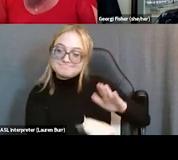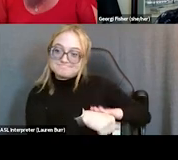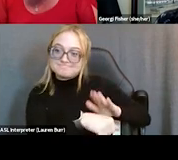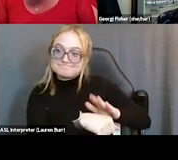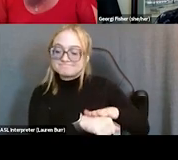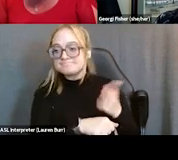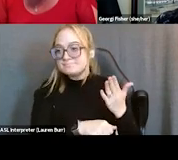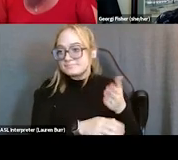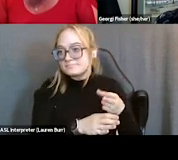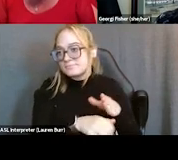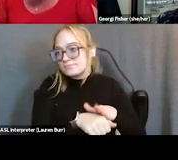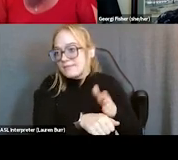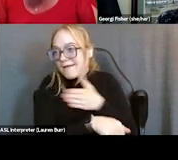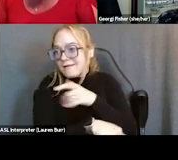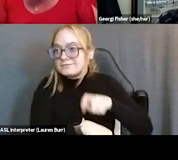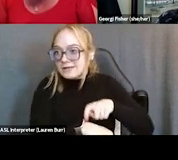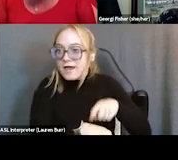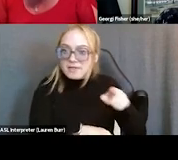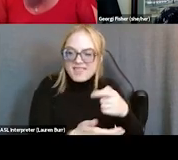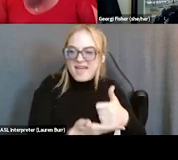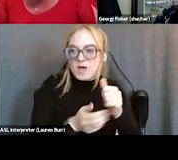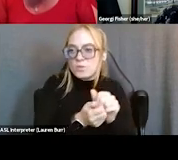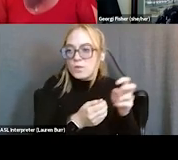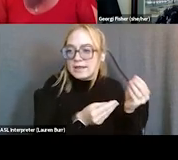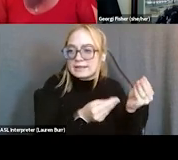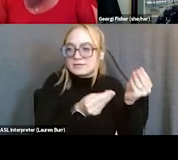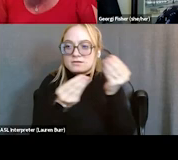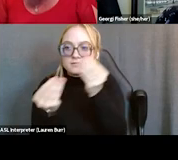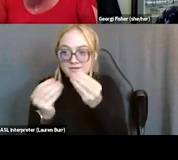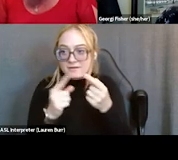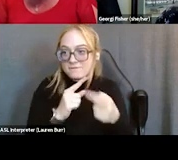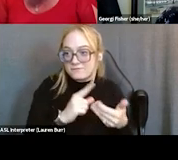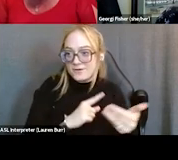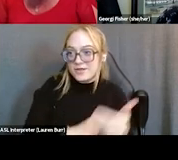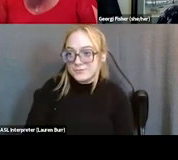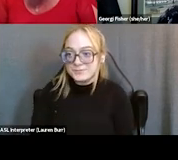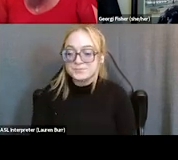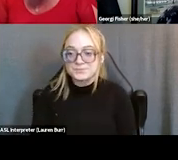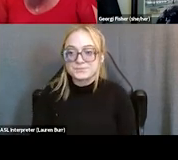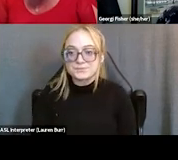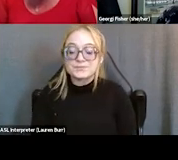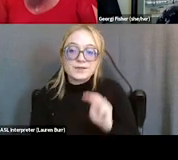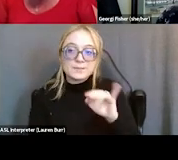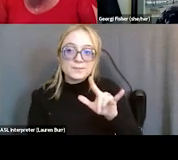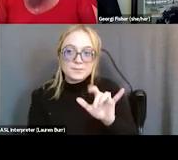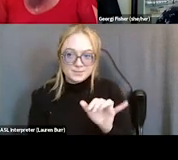and they help with routing it from there. And like Millie said, you know, our workers email the PROs saying,